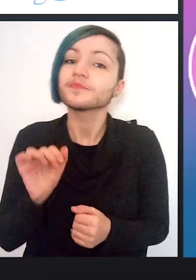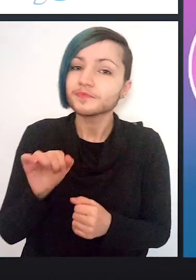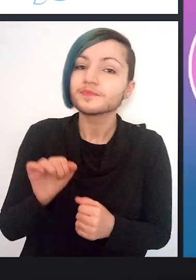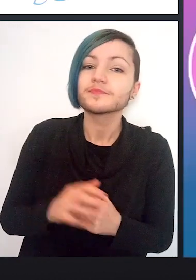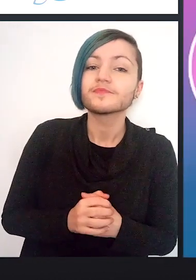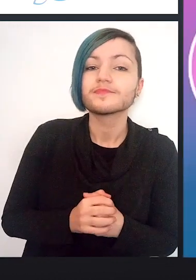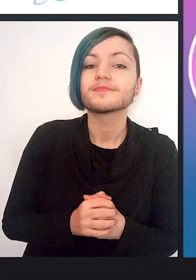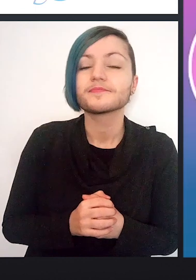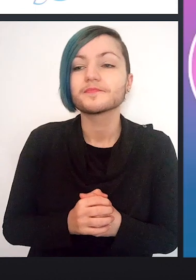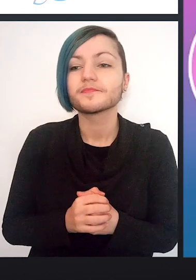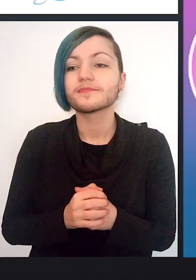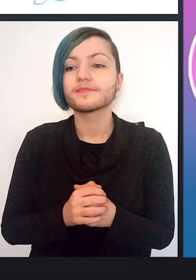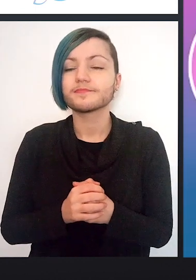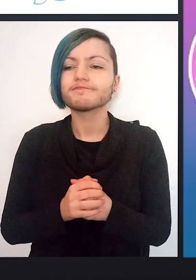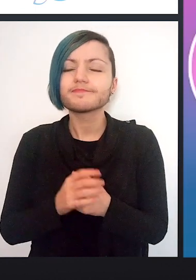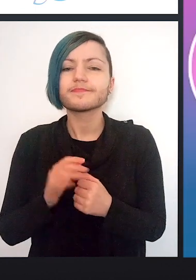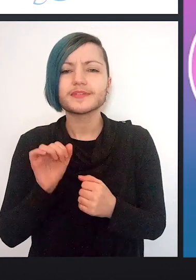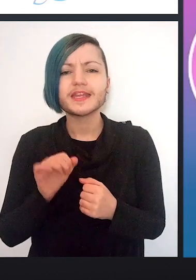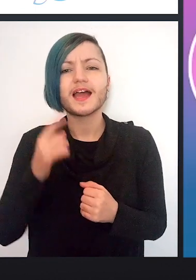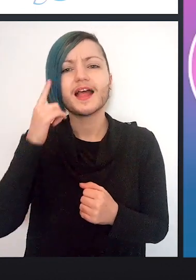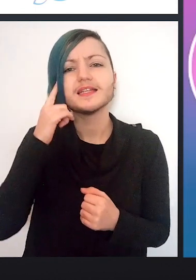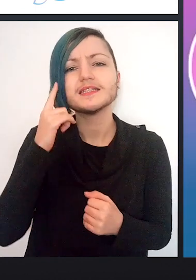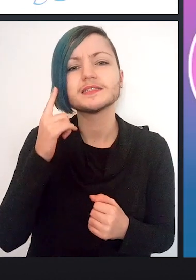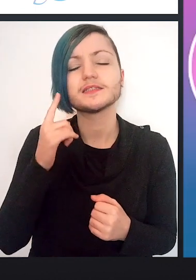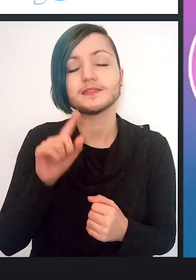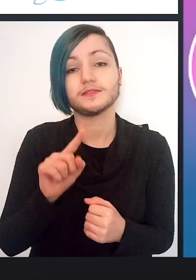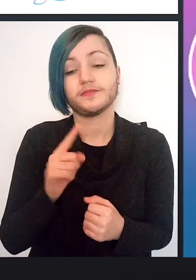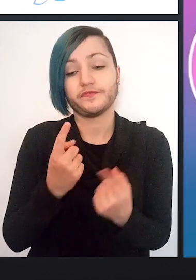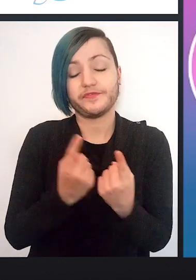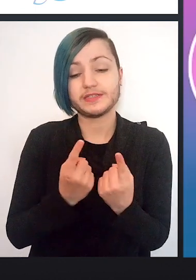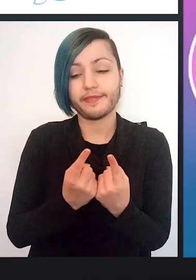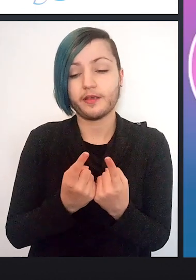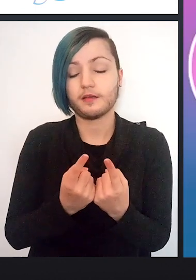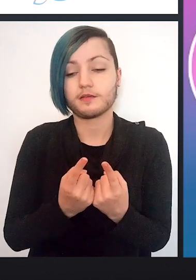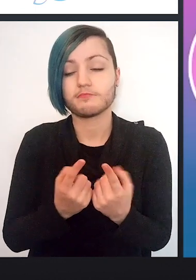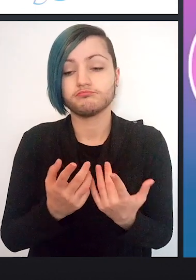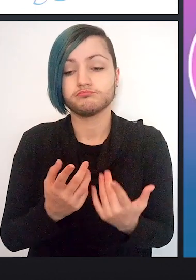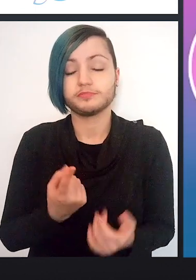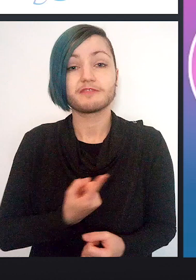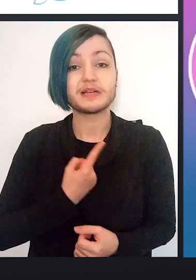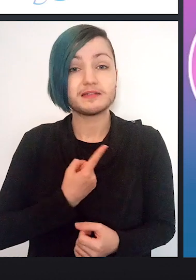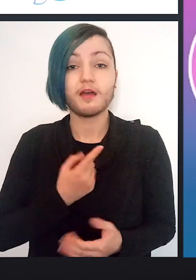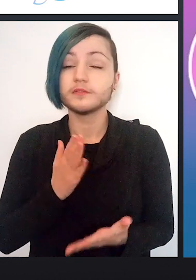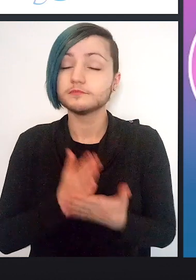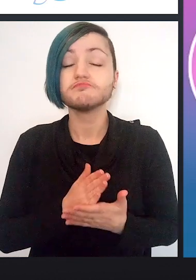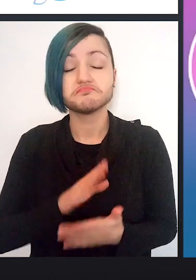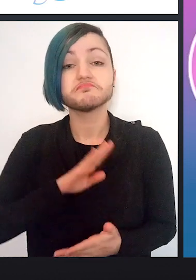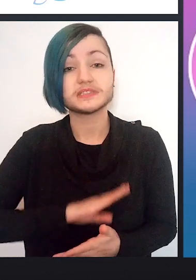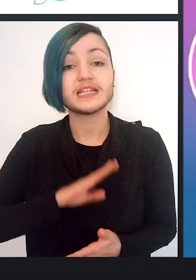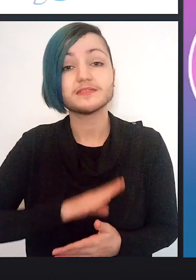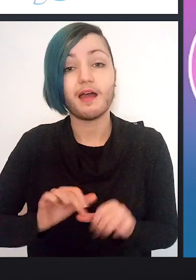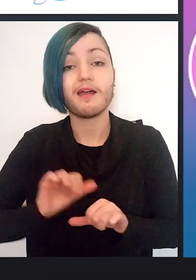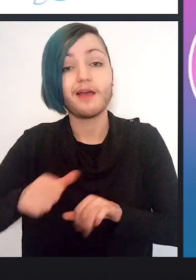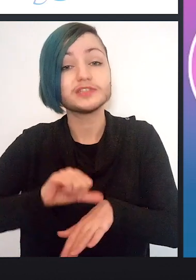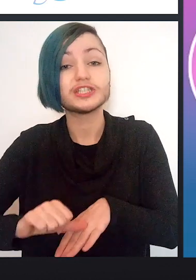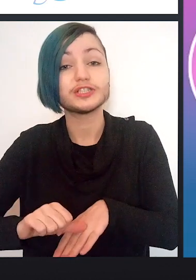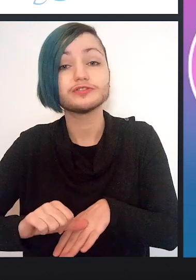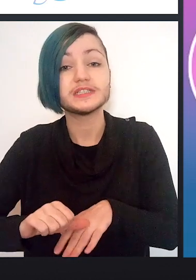Yes, I think a couple things. Firstly, I've been very satisfied with having the surgery